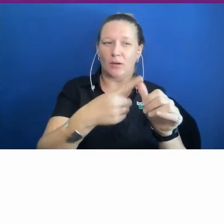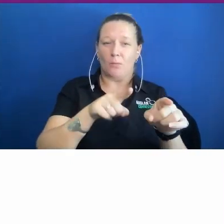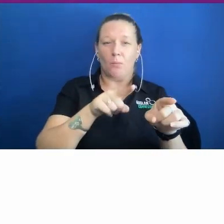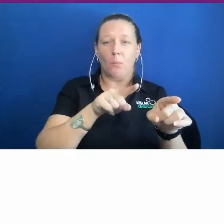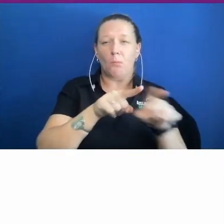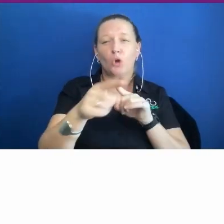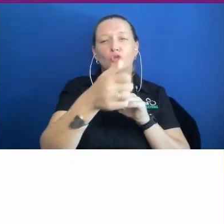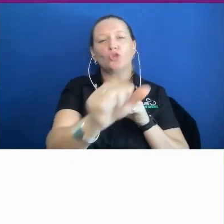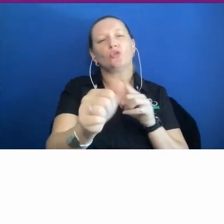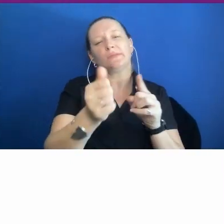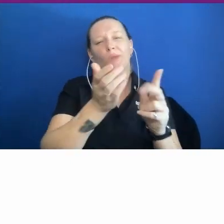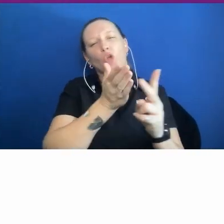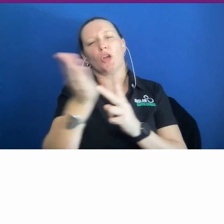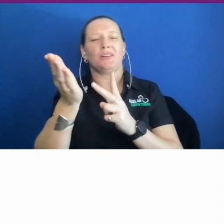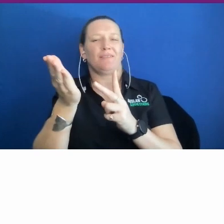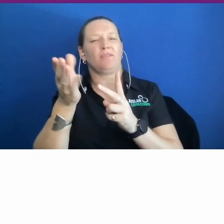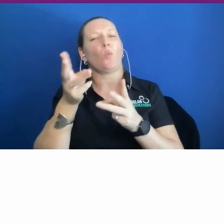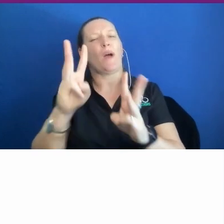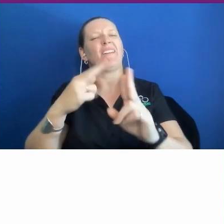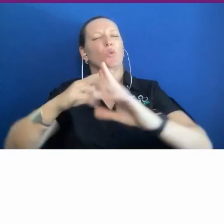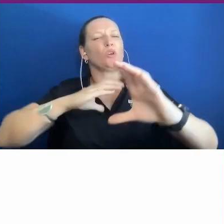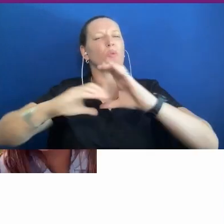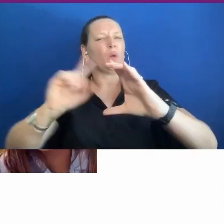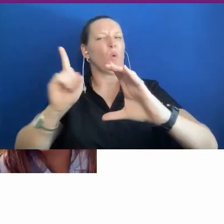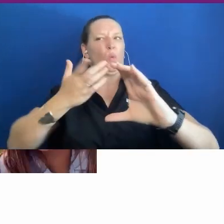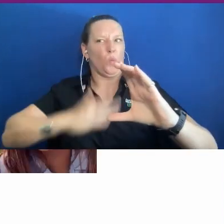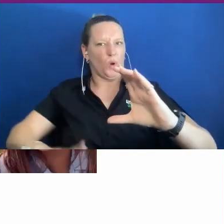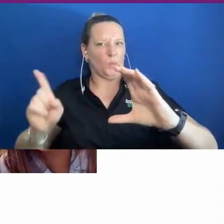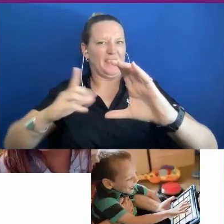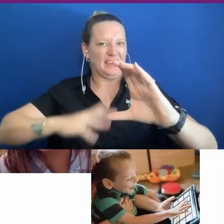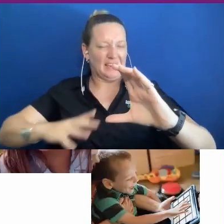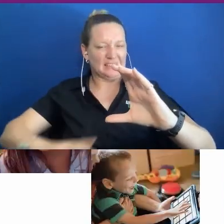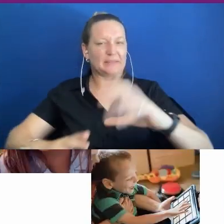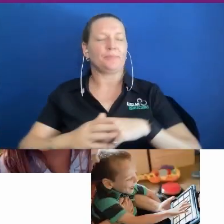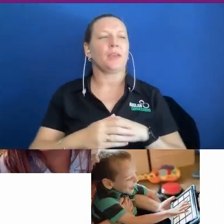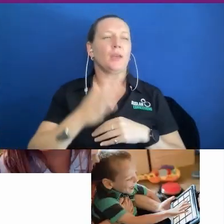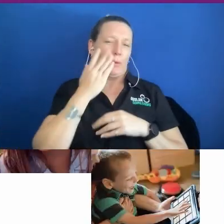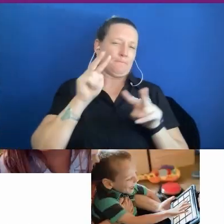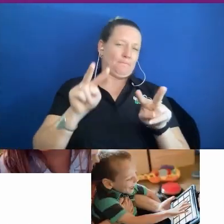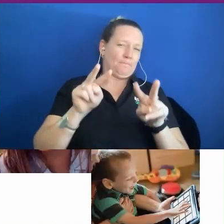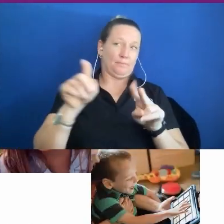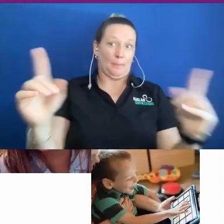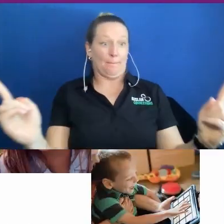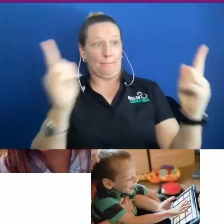needs. So when examining social behaviours like greeting others requesting needs making choices